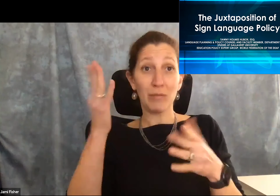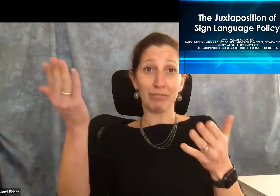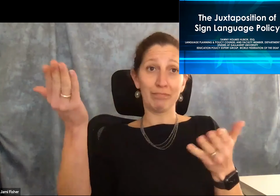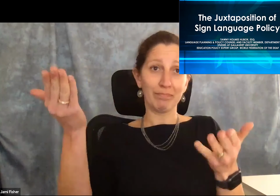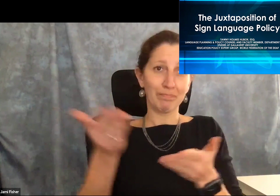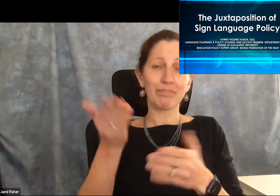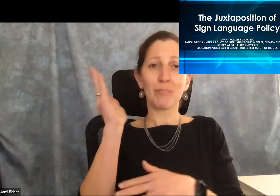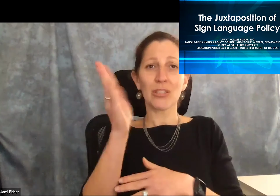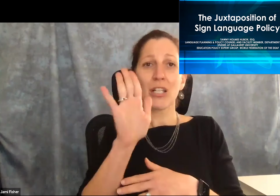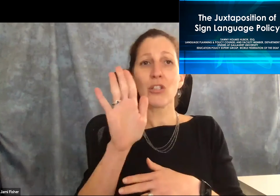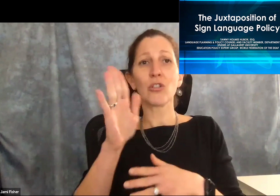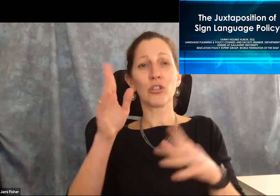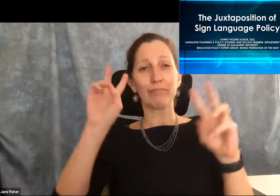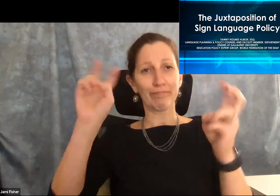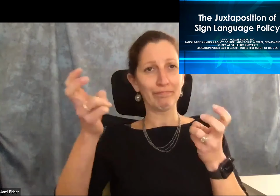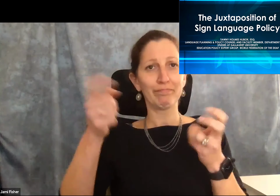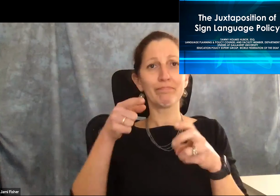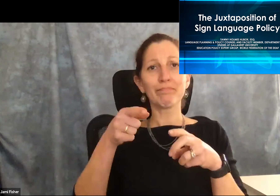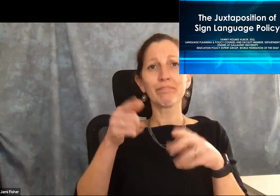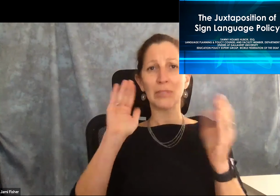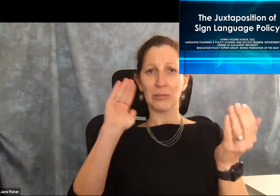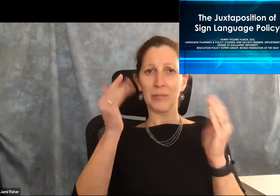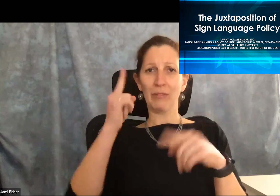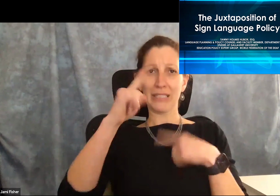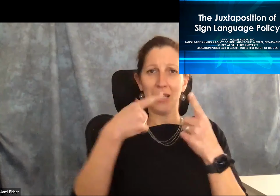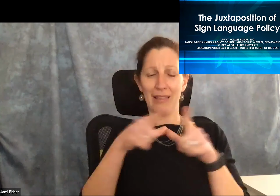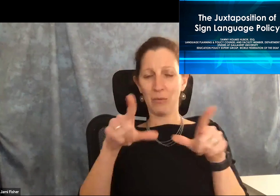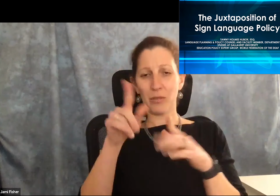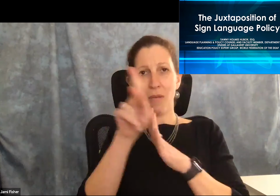Tonight, she is here to present the juxtaposition of sign language policy.